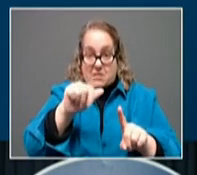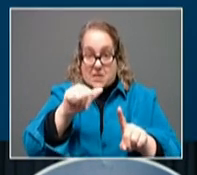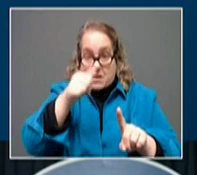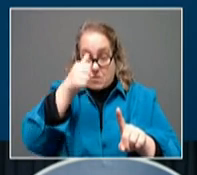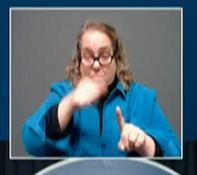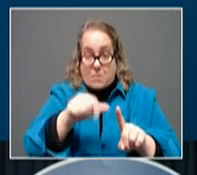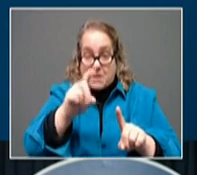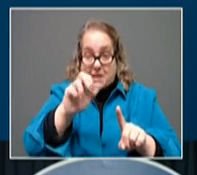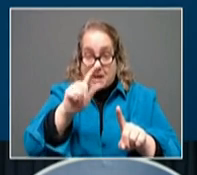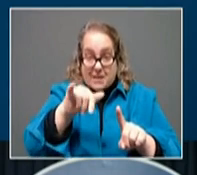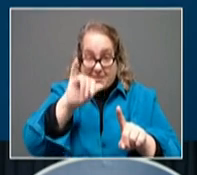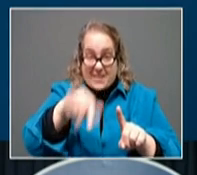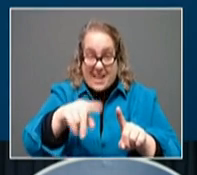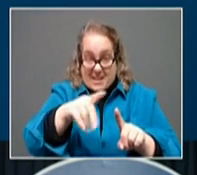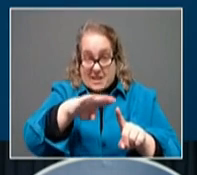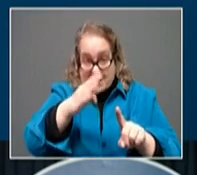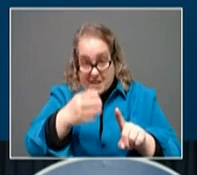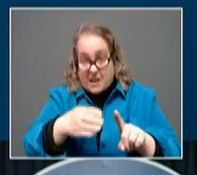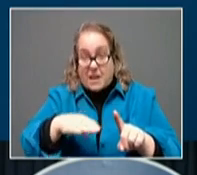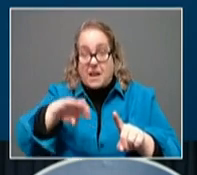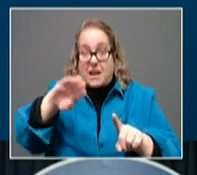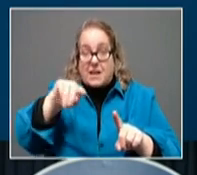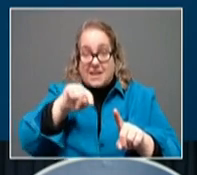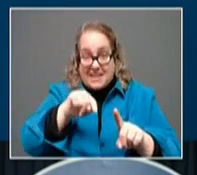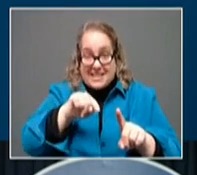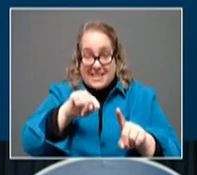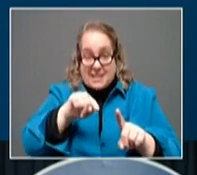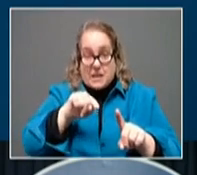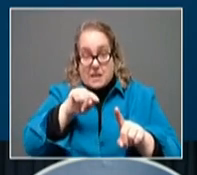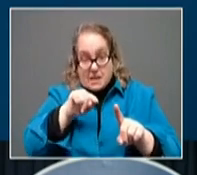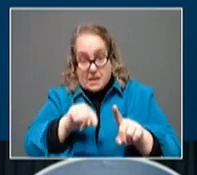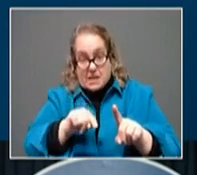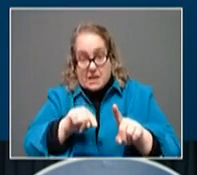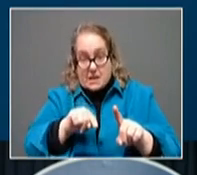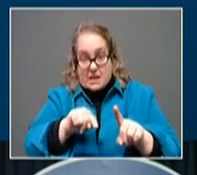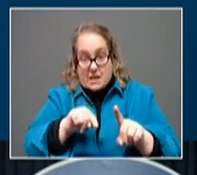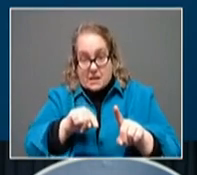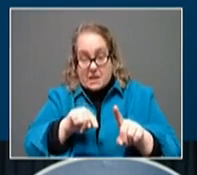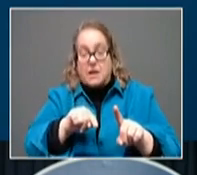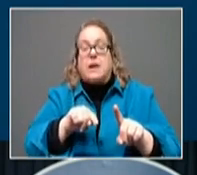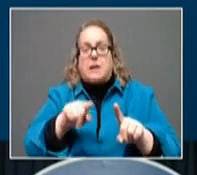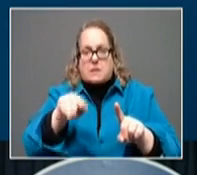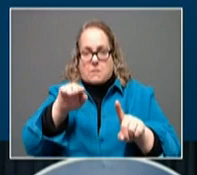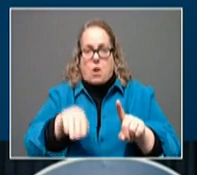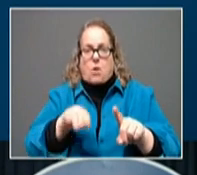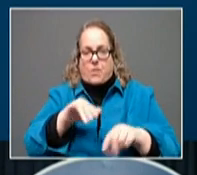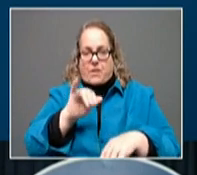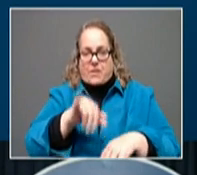really good sign. Certainly to me even better sign. Look at the line graph for hospitalizations